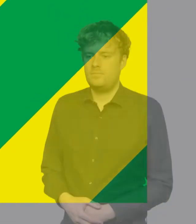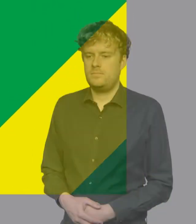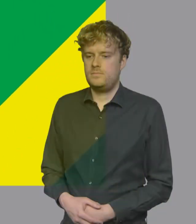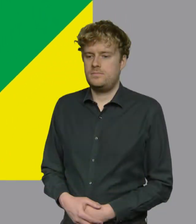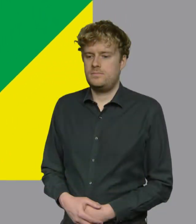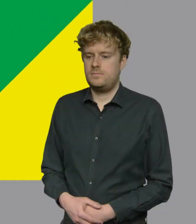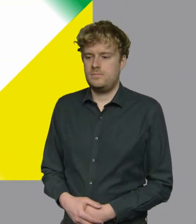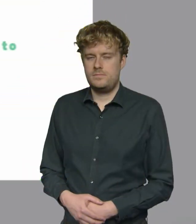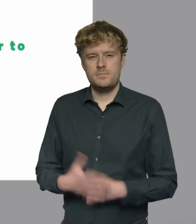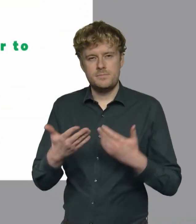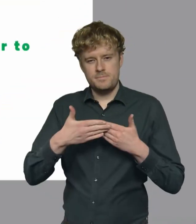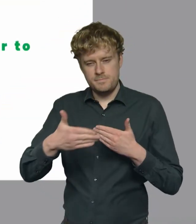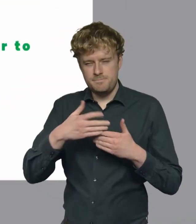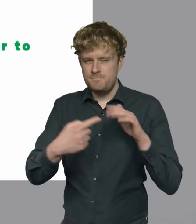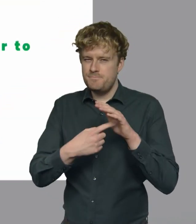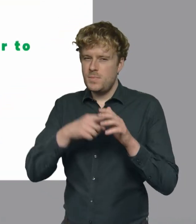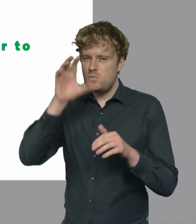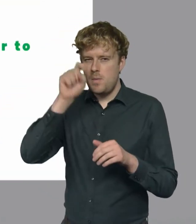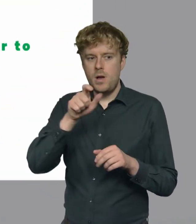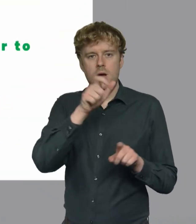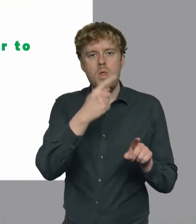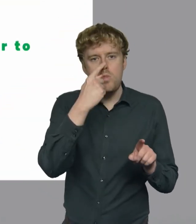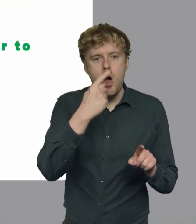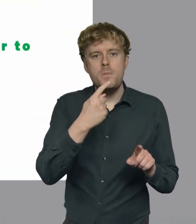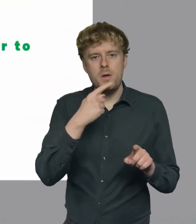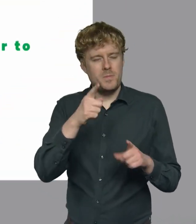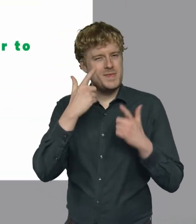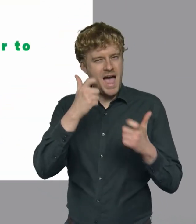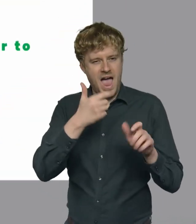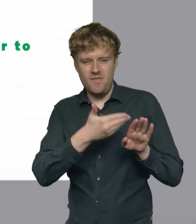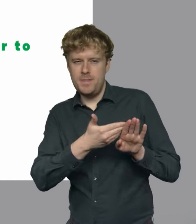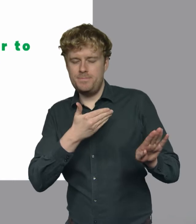Please remember at this time, you should avoid putting your face near to the mouth and nose of a casualty.